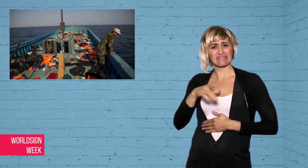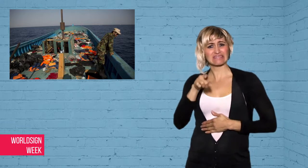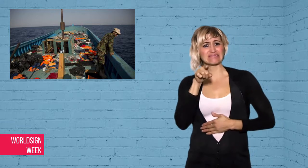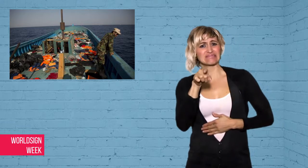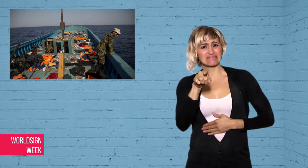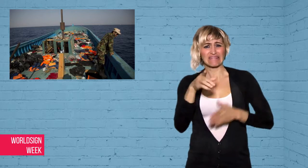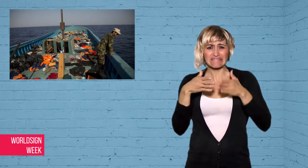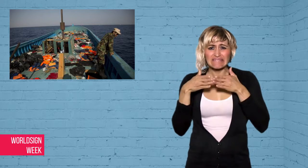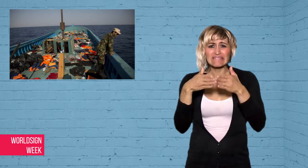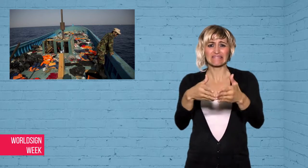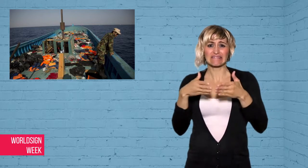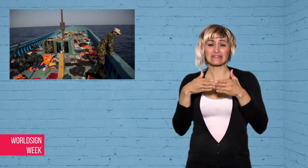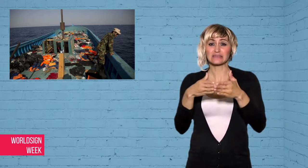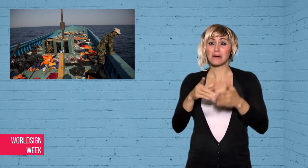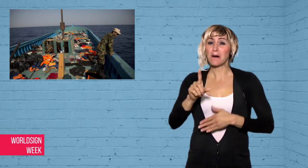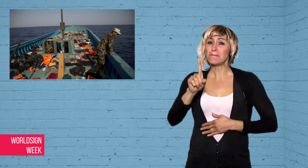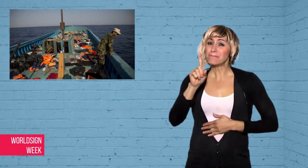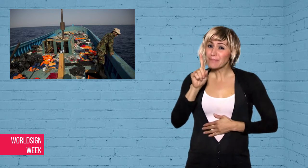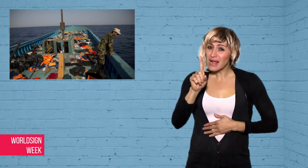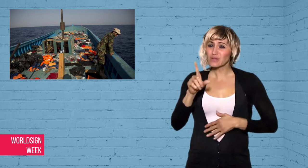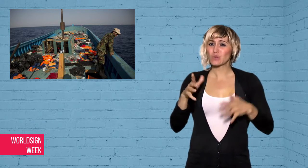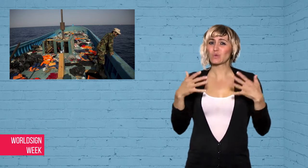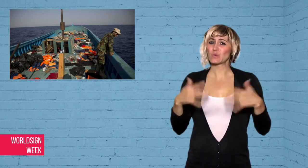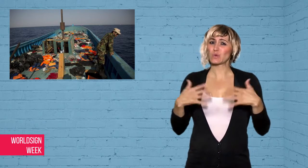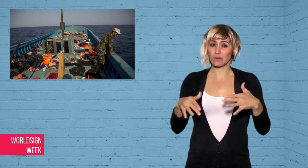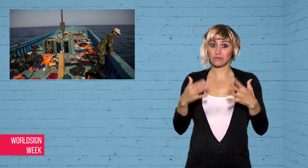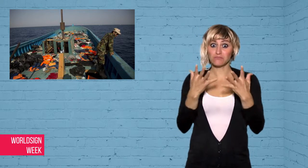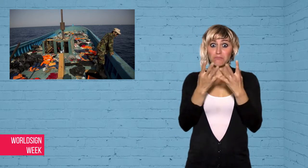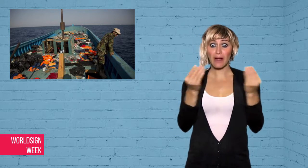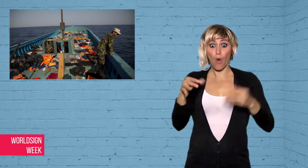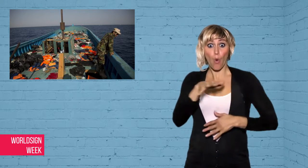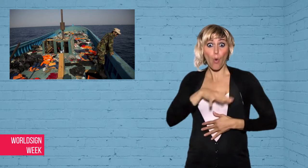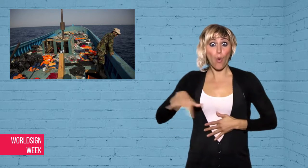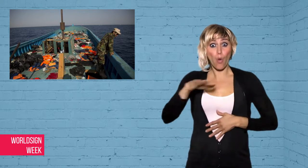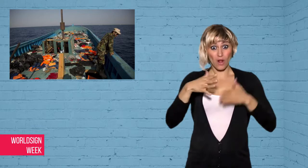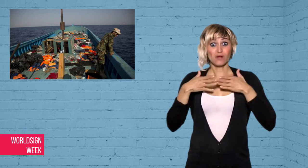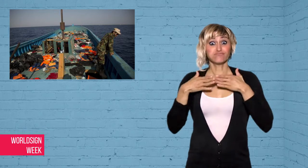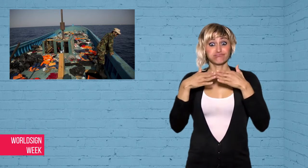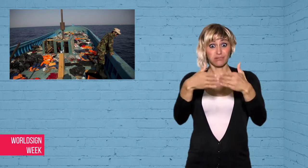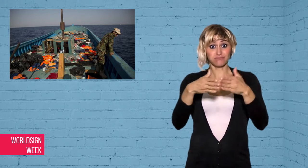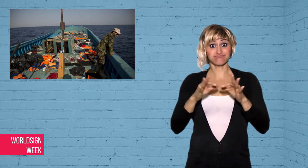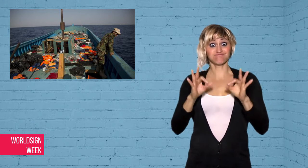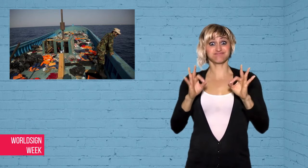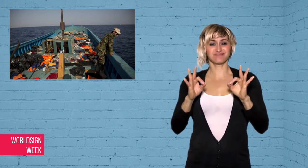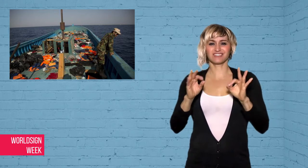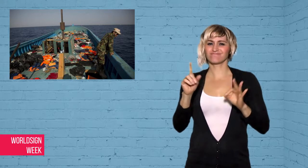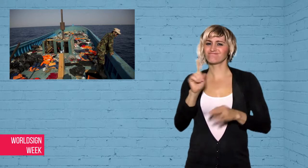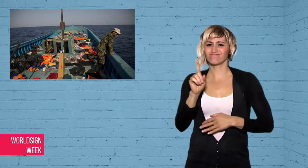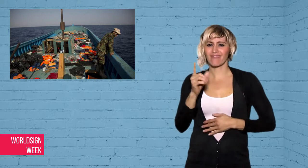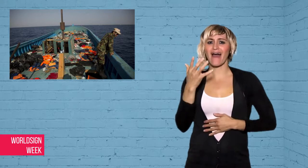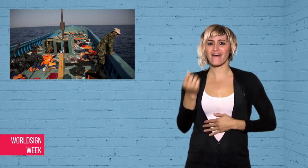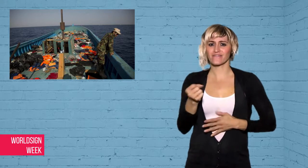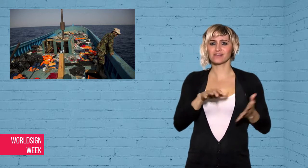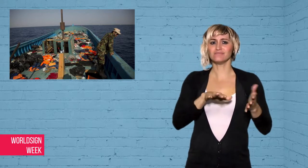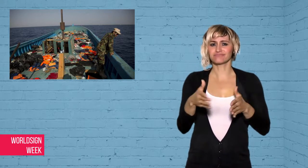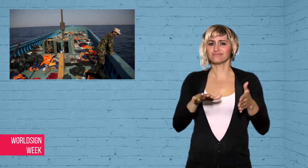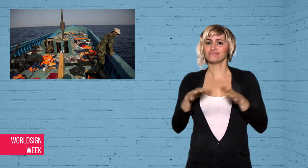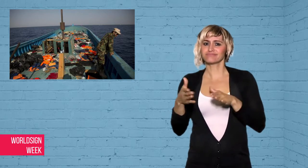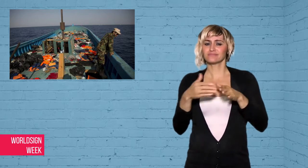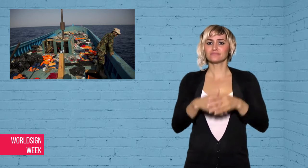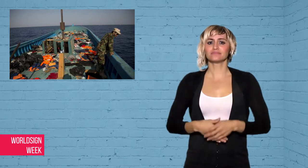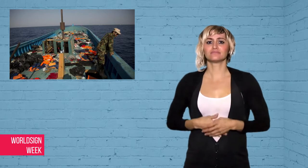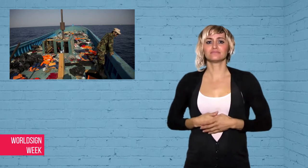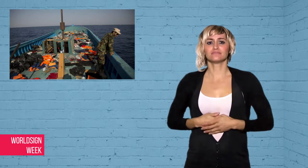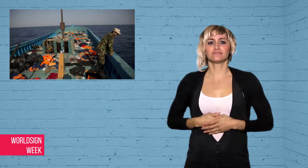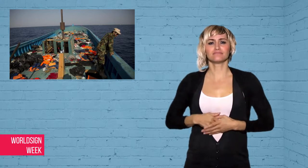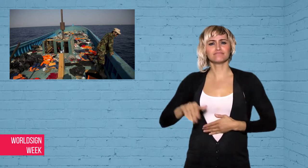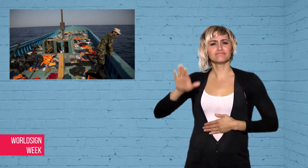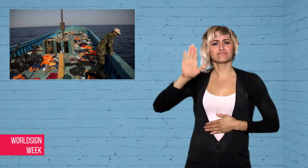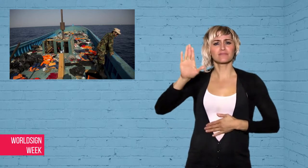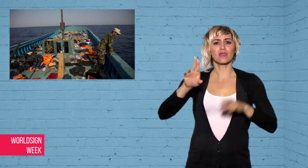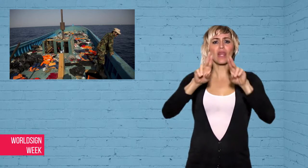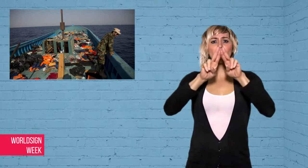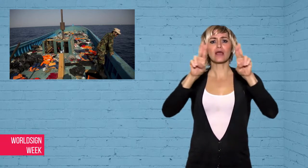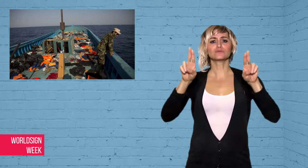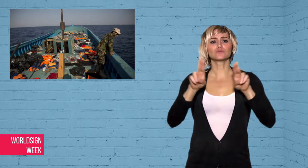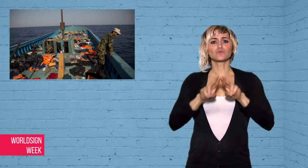Unfortunately not all survive the trip, according to